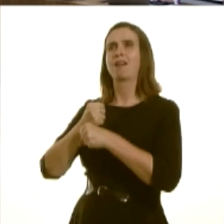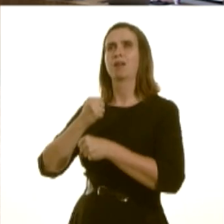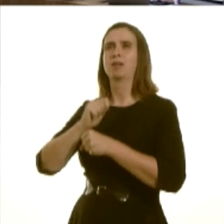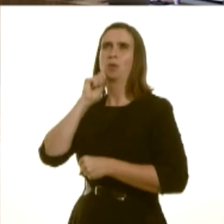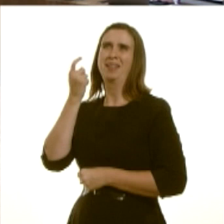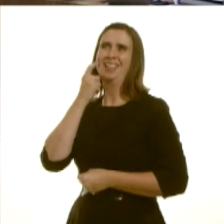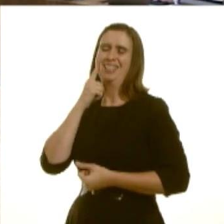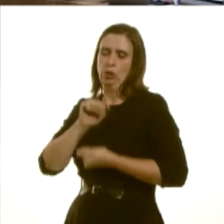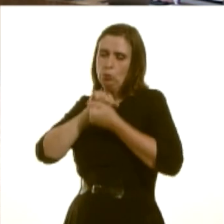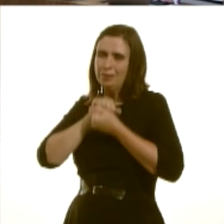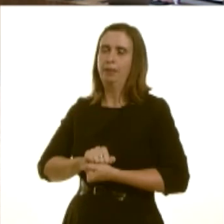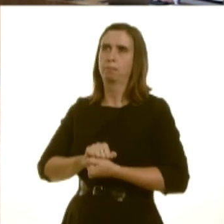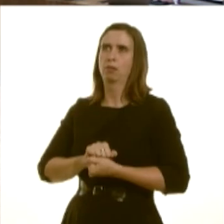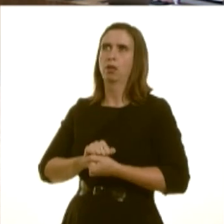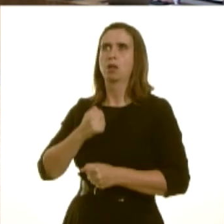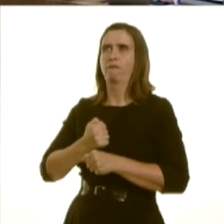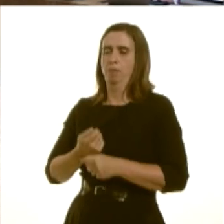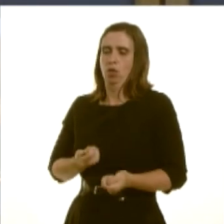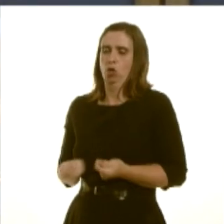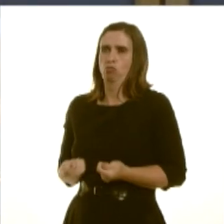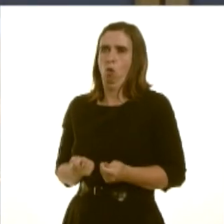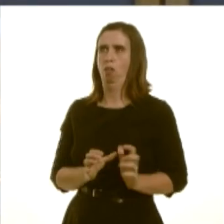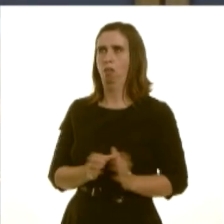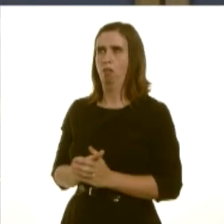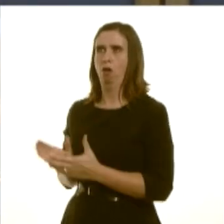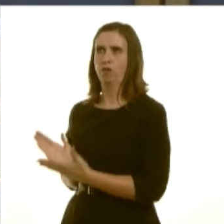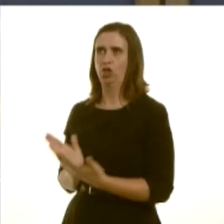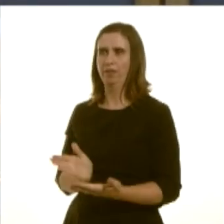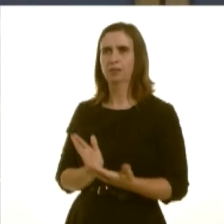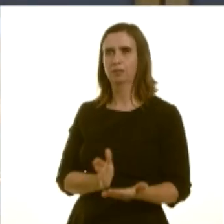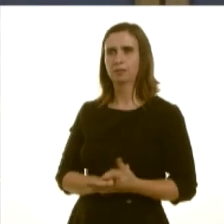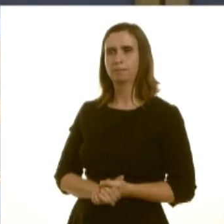public services public. Llyr Gruffydd: As part of these negotiations